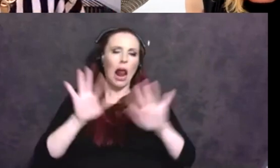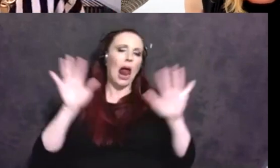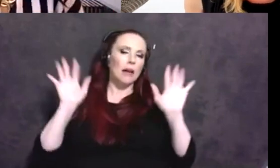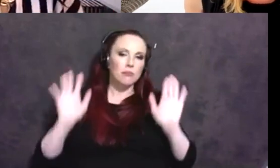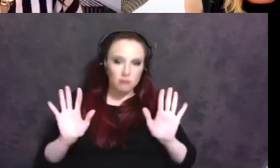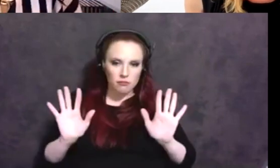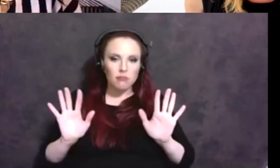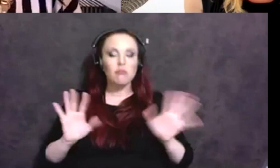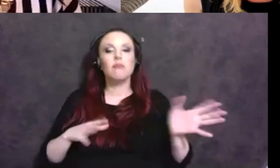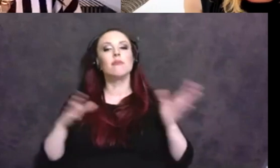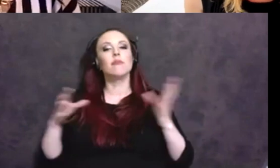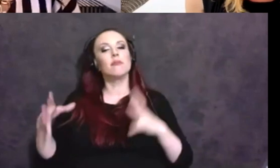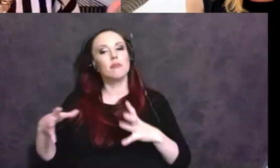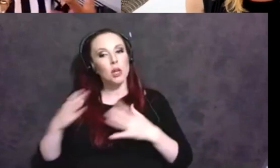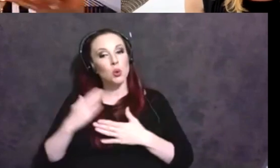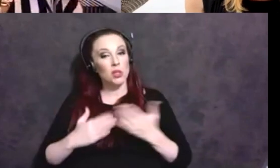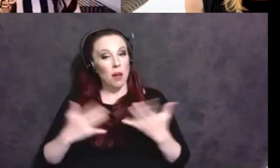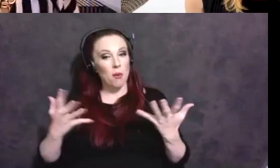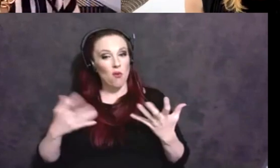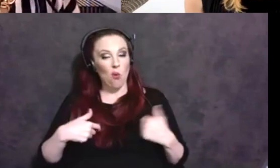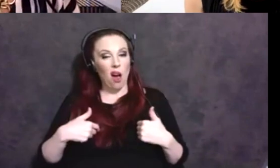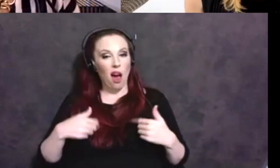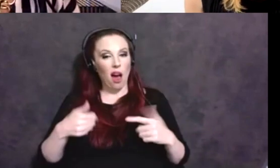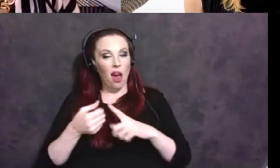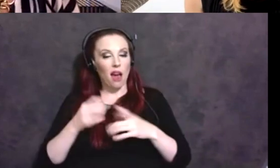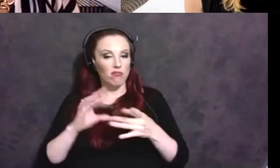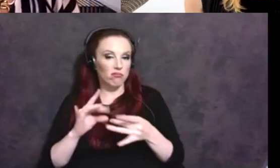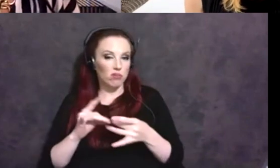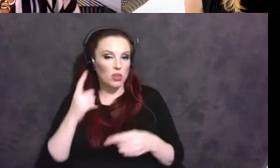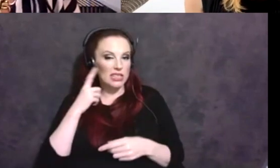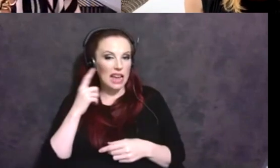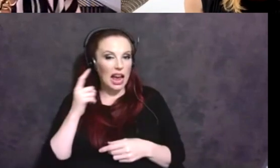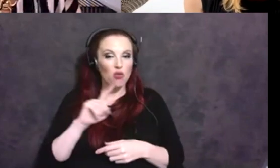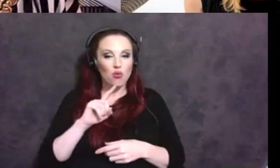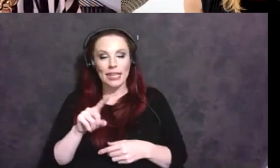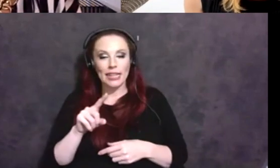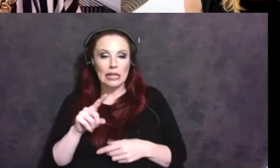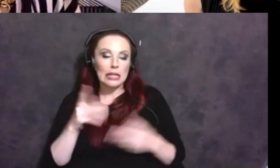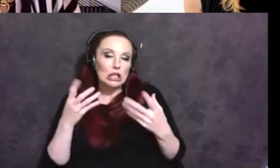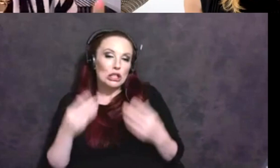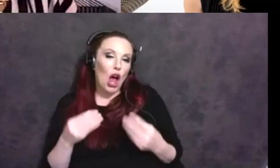socialized to be analytical beings who are in the left brain, data driven and numbers